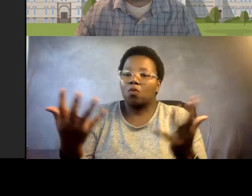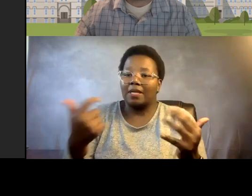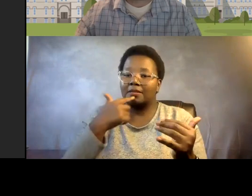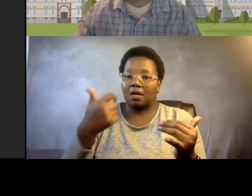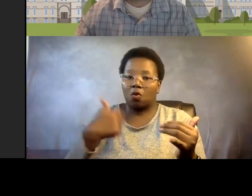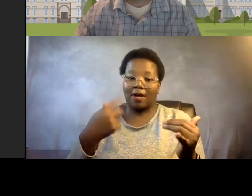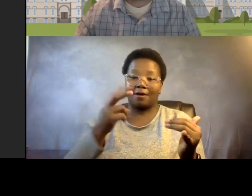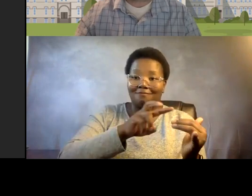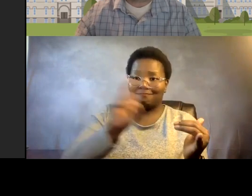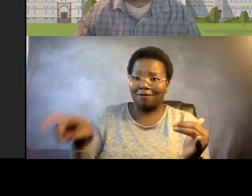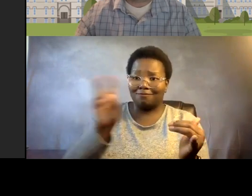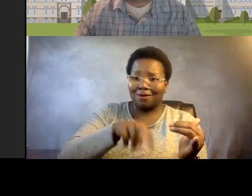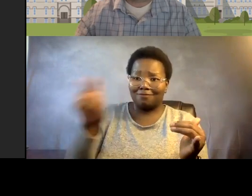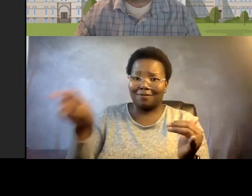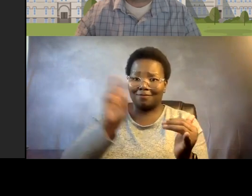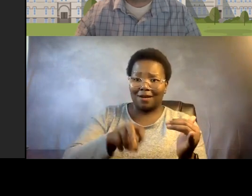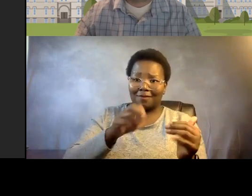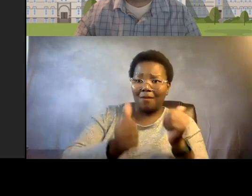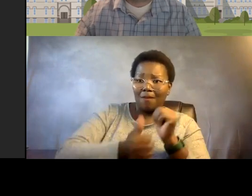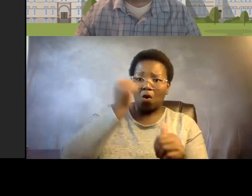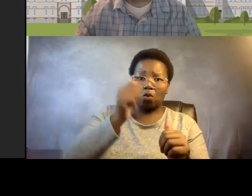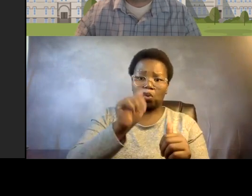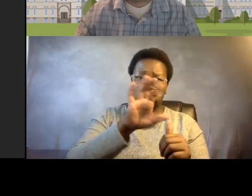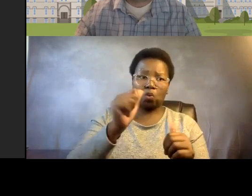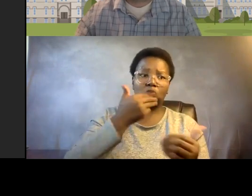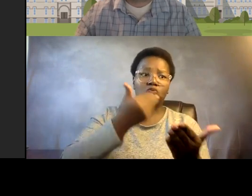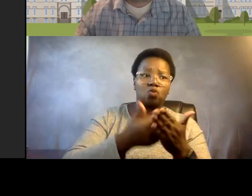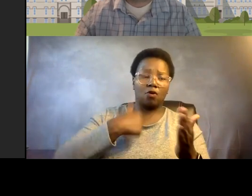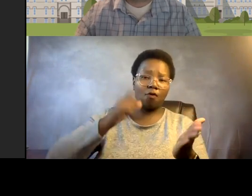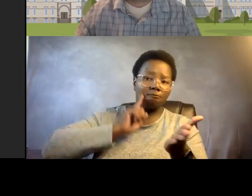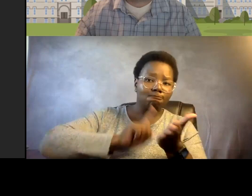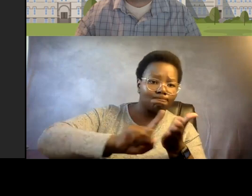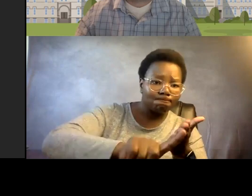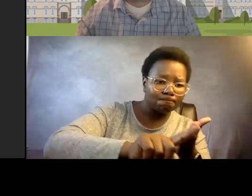tools that are good for discovery and tools that are good for inspection. And so part of,